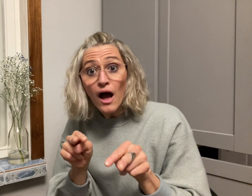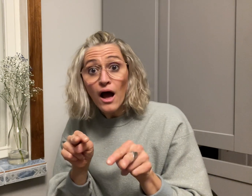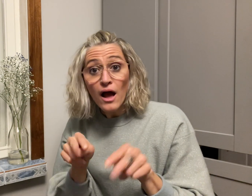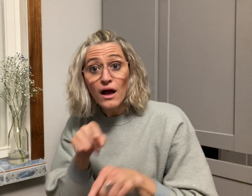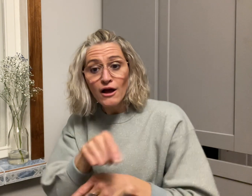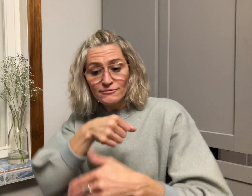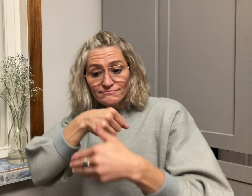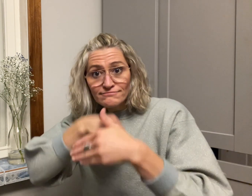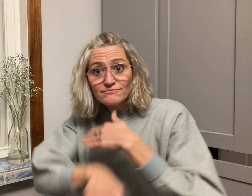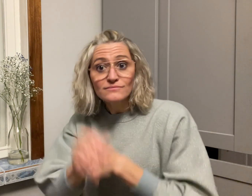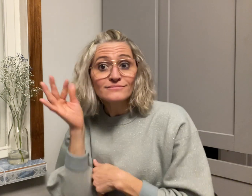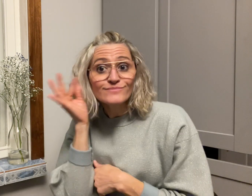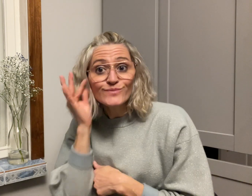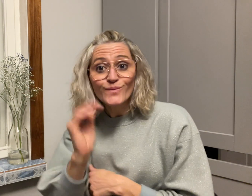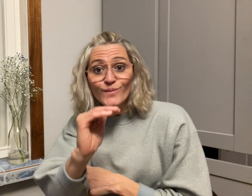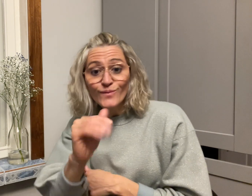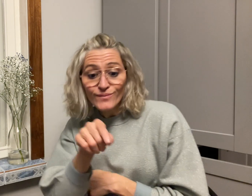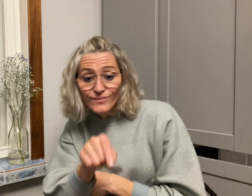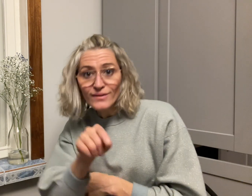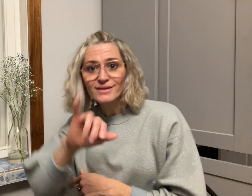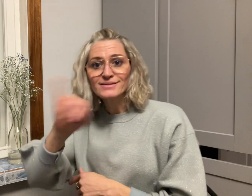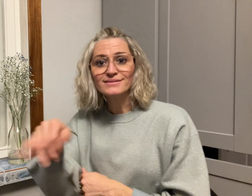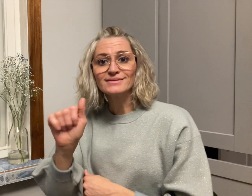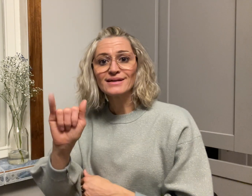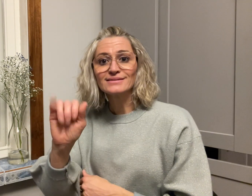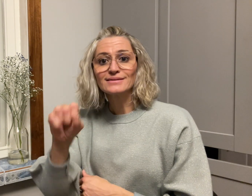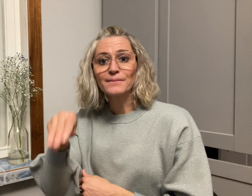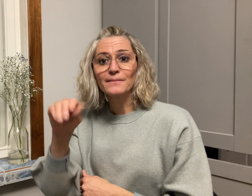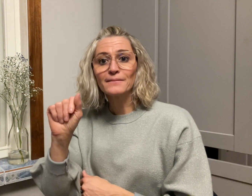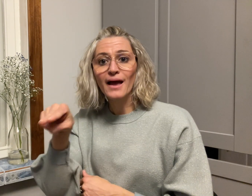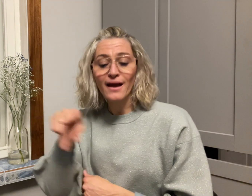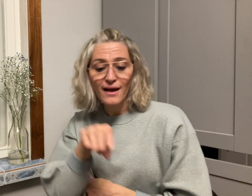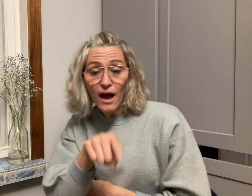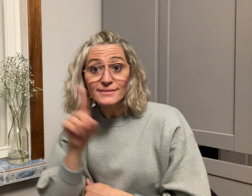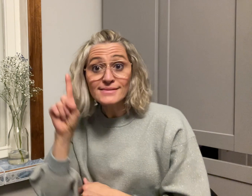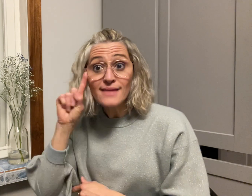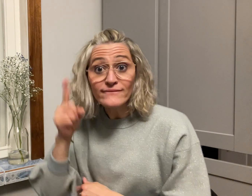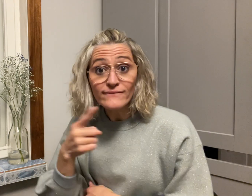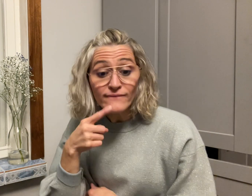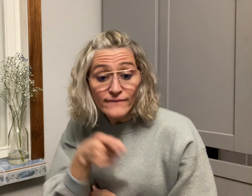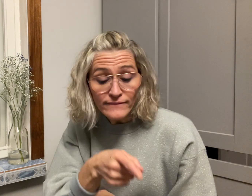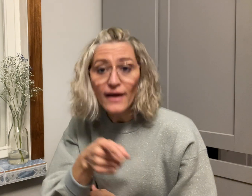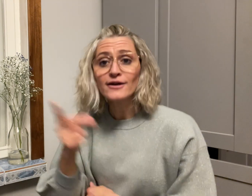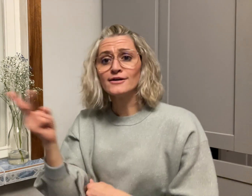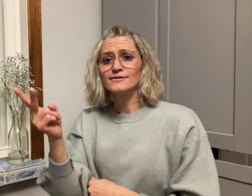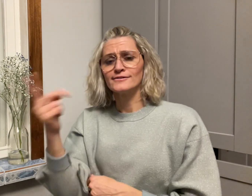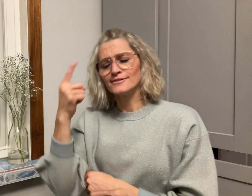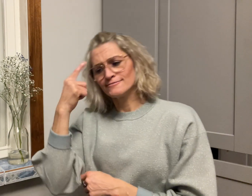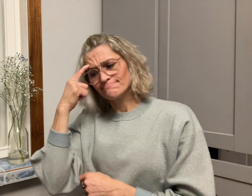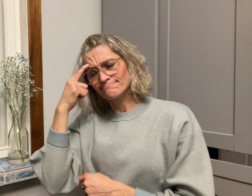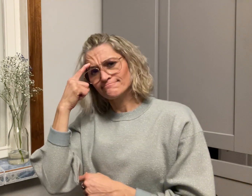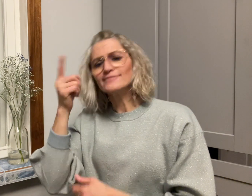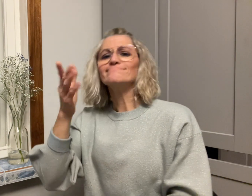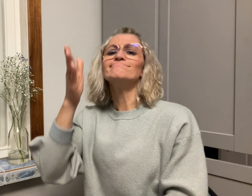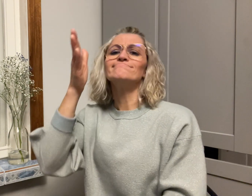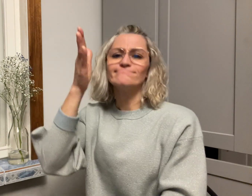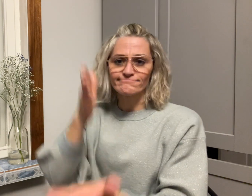Jaisman, was Deaf, they decided to move from Melbourne,